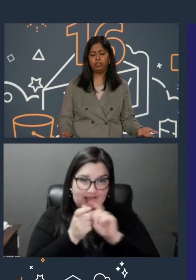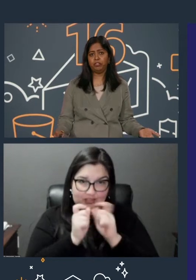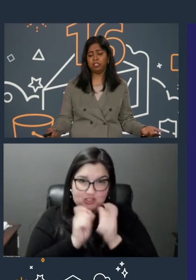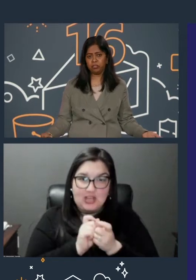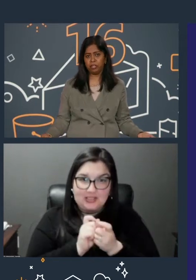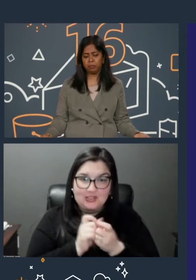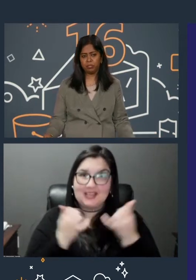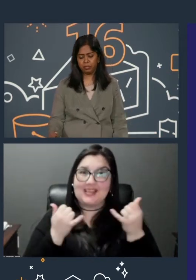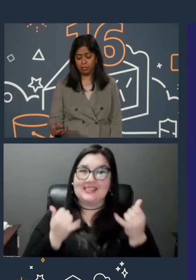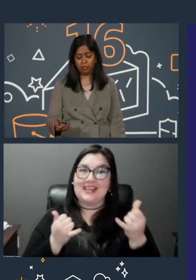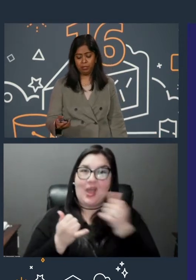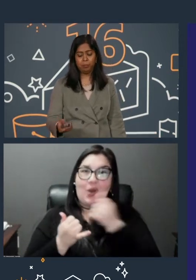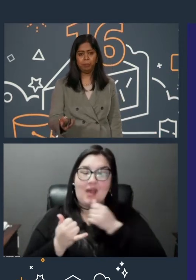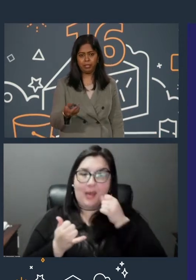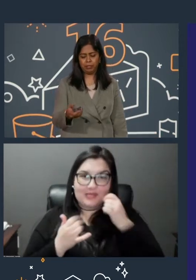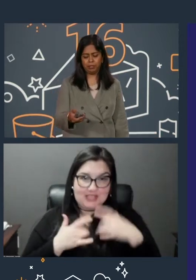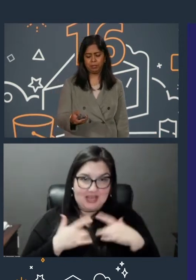for your S3 object bucket.